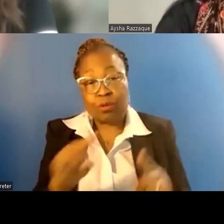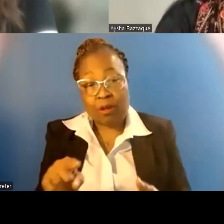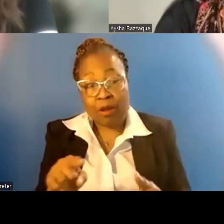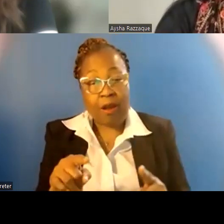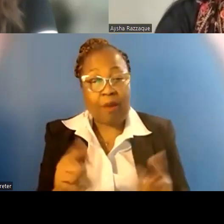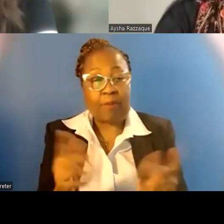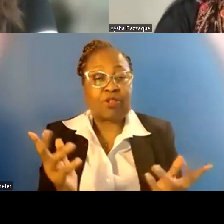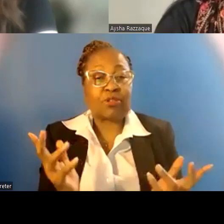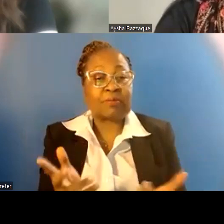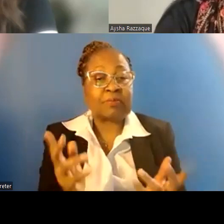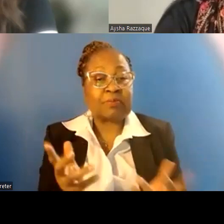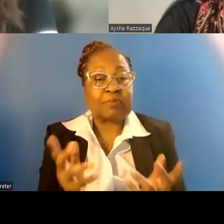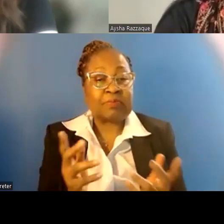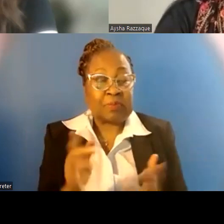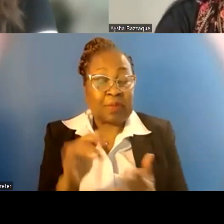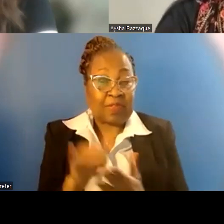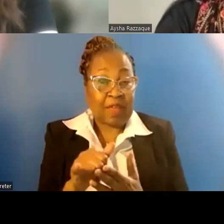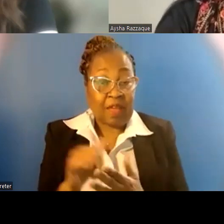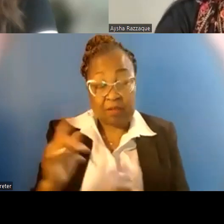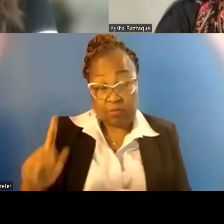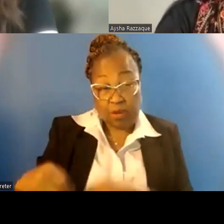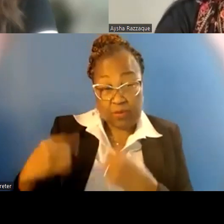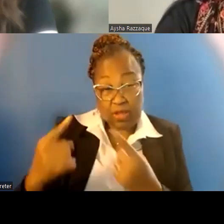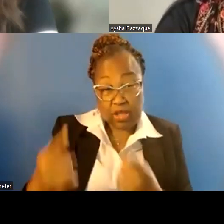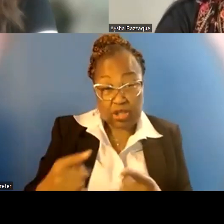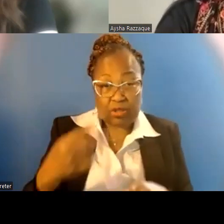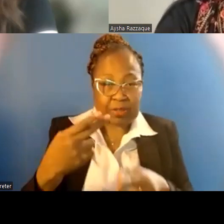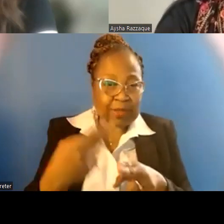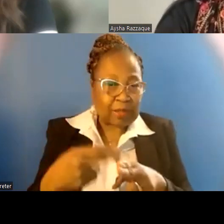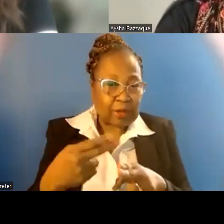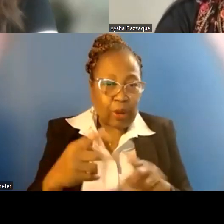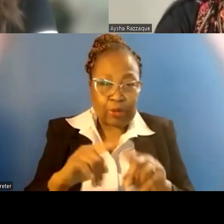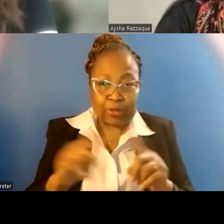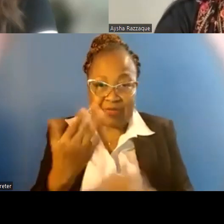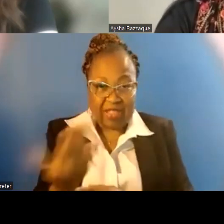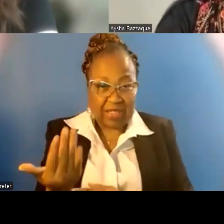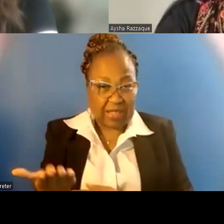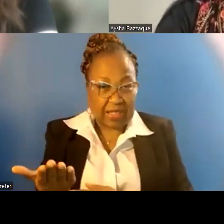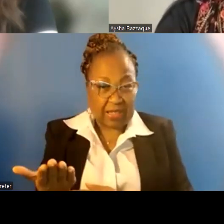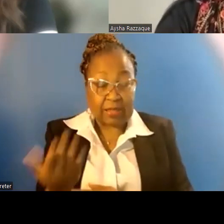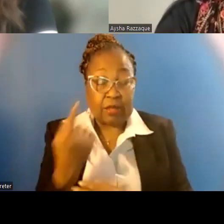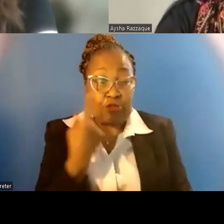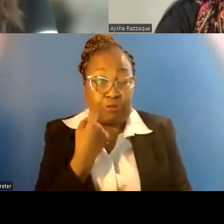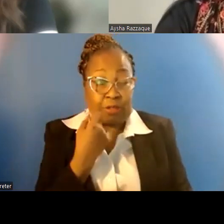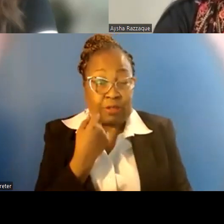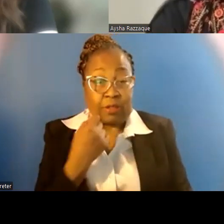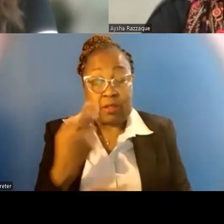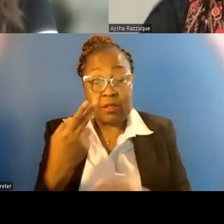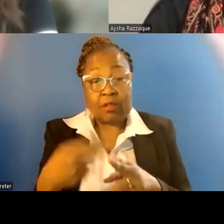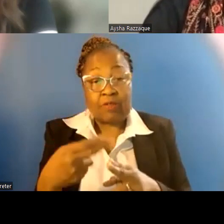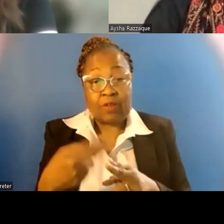So over the years it's been called different things. Most recently some of the students just called it rant night.